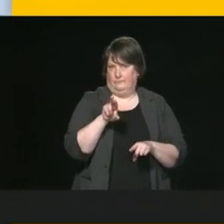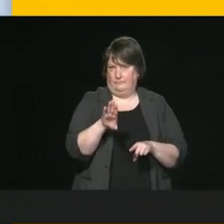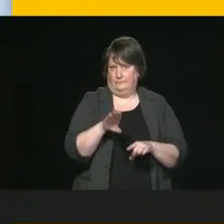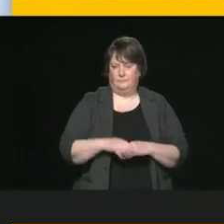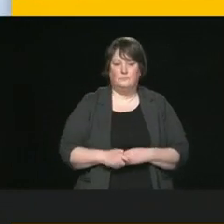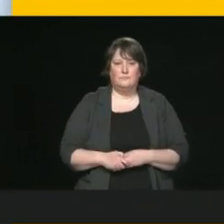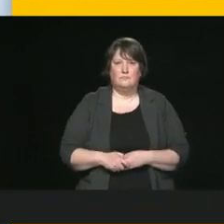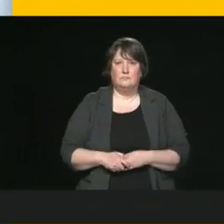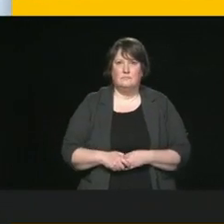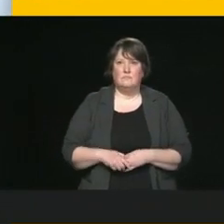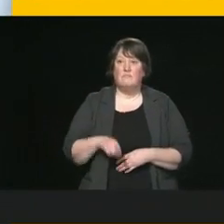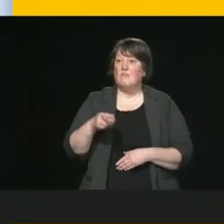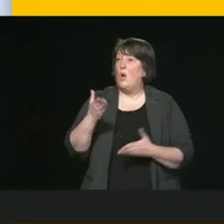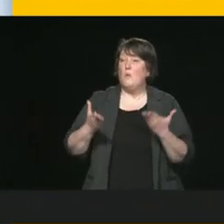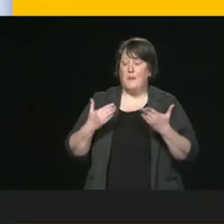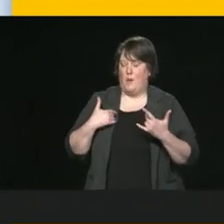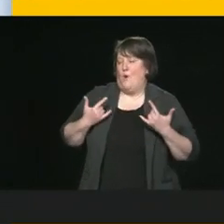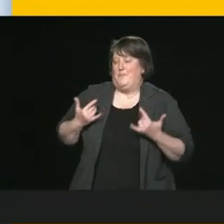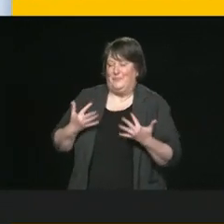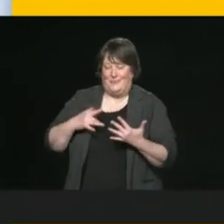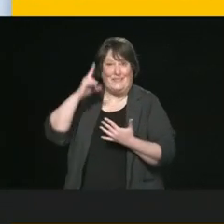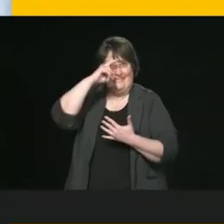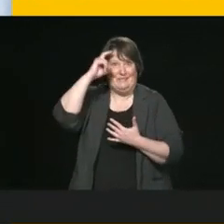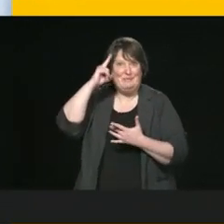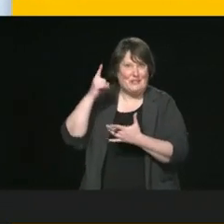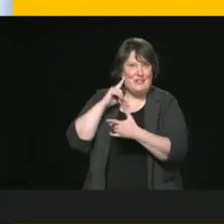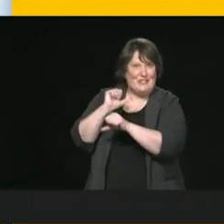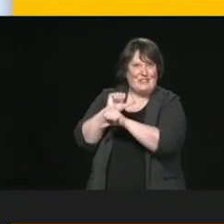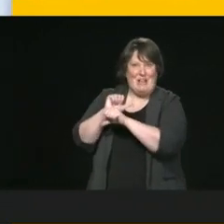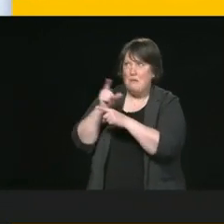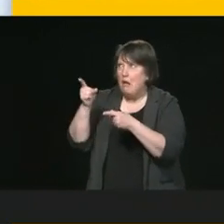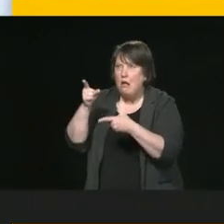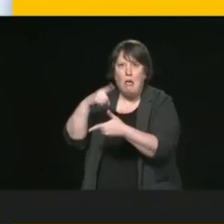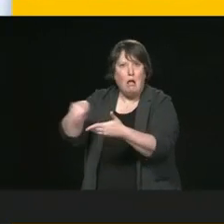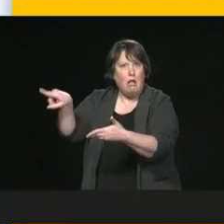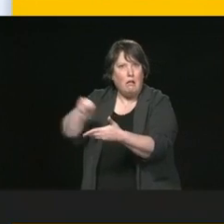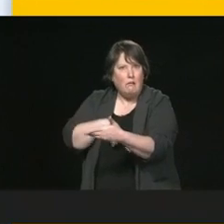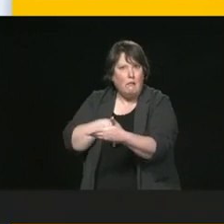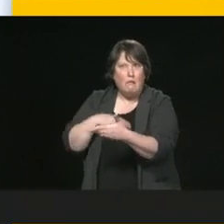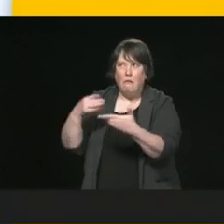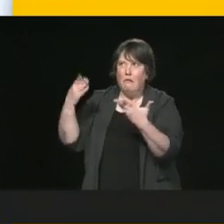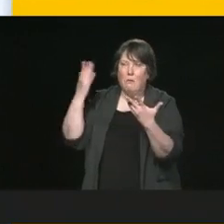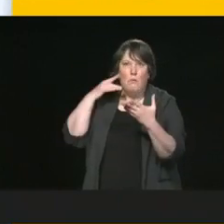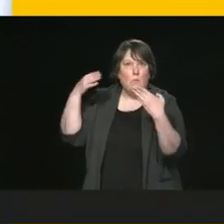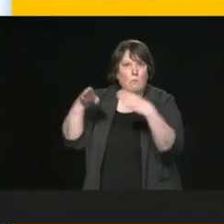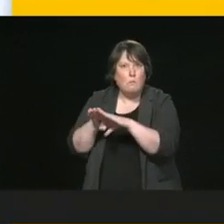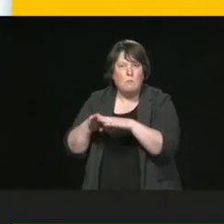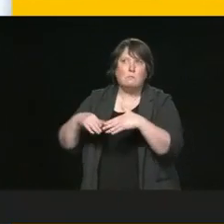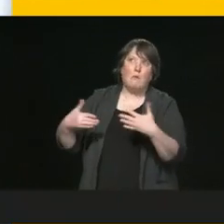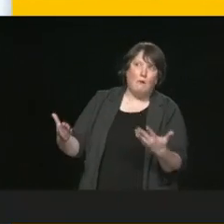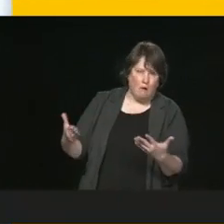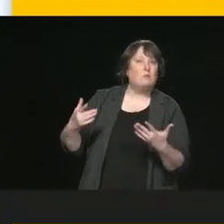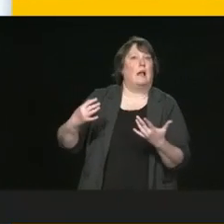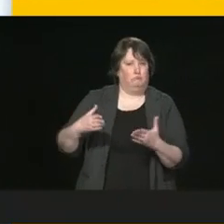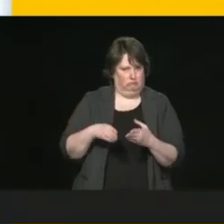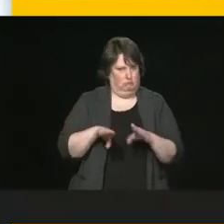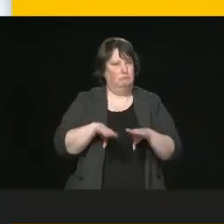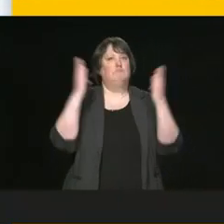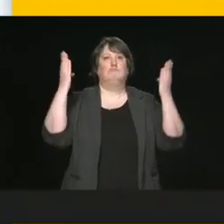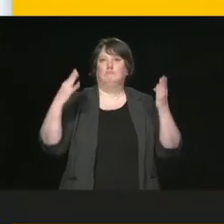APPLY FOR THE CERB. IF YOU WERE EXPECTING A